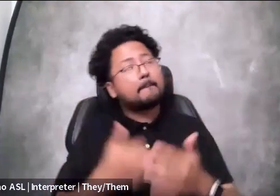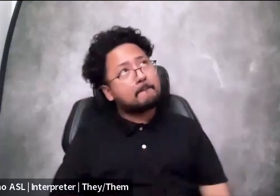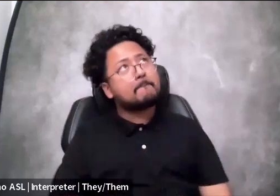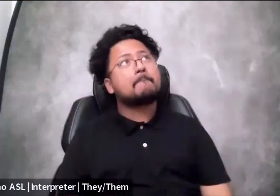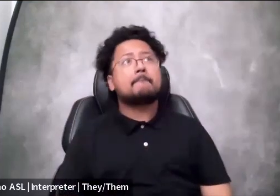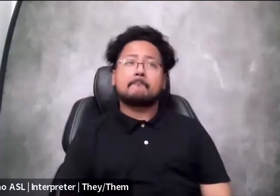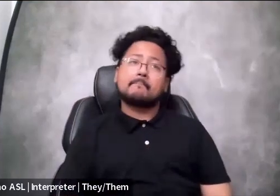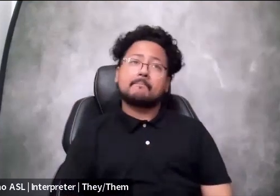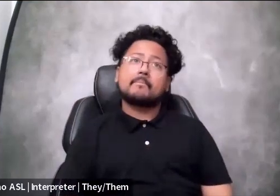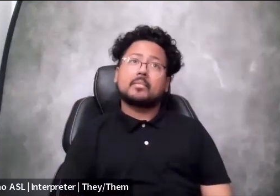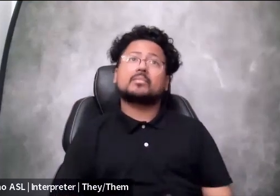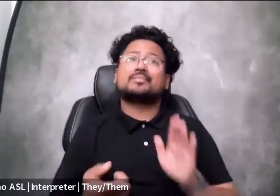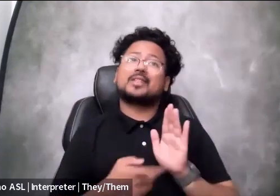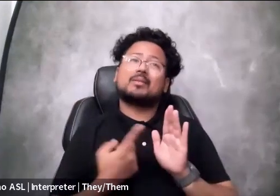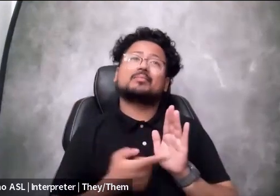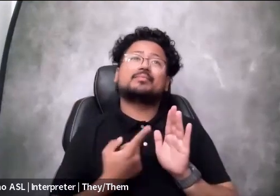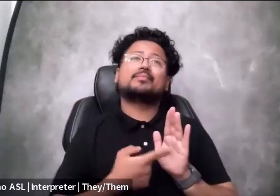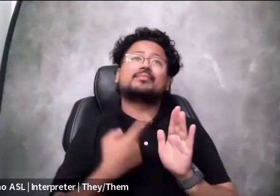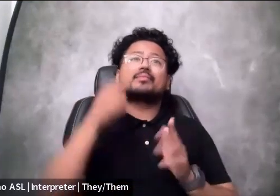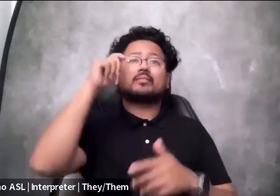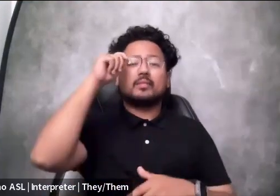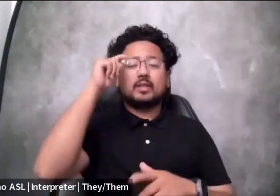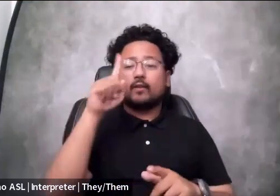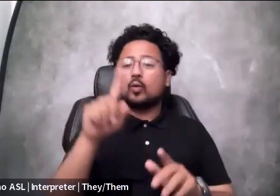Sometimes, especially from queer people, they're like, as I do sometimes,